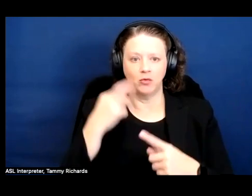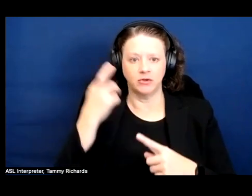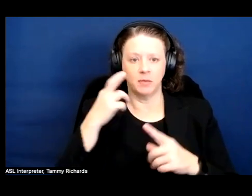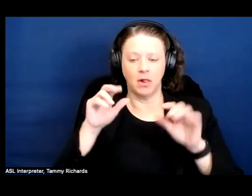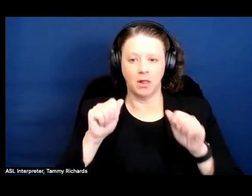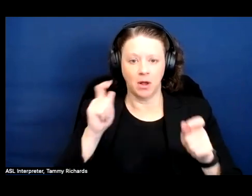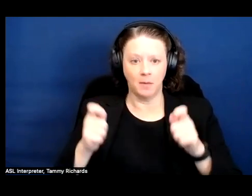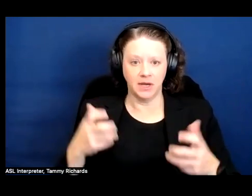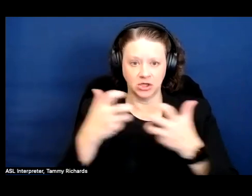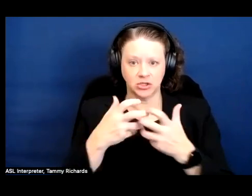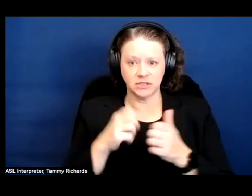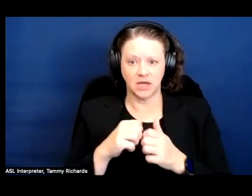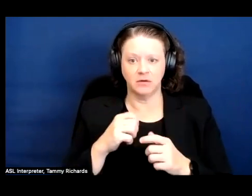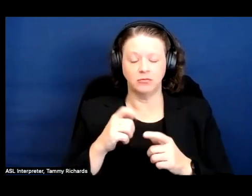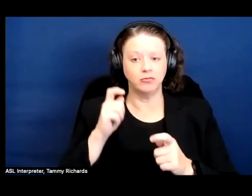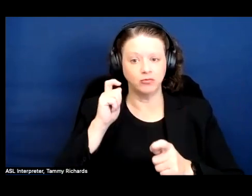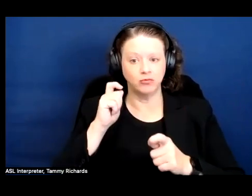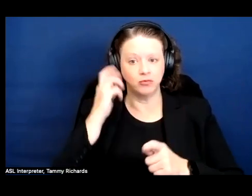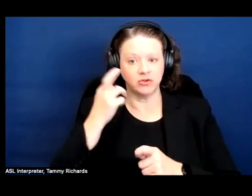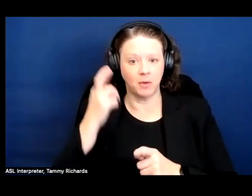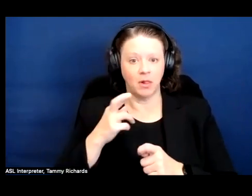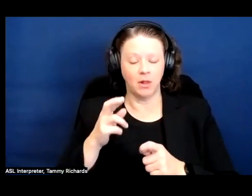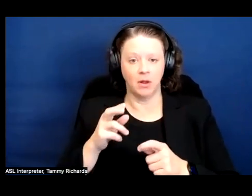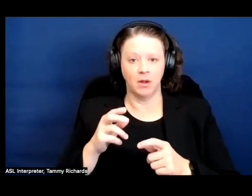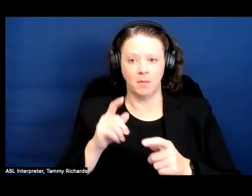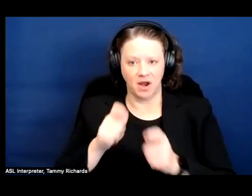The desire not to get dog hair on clothes is not cause